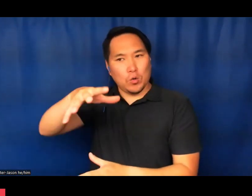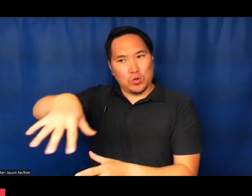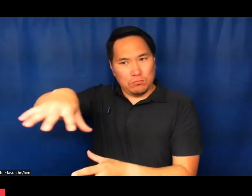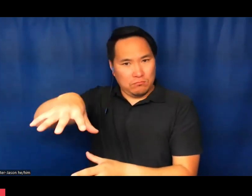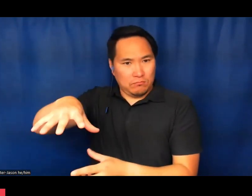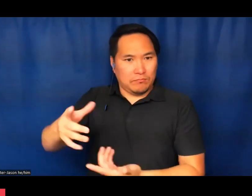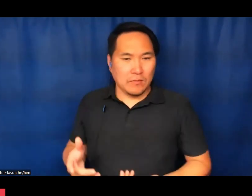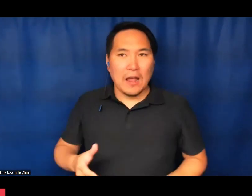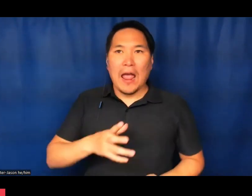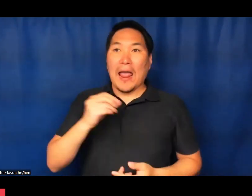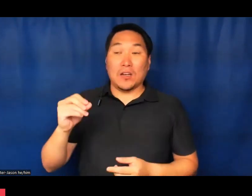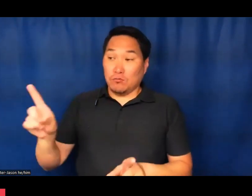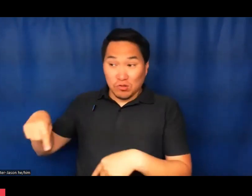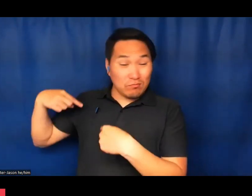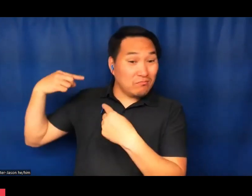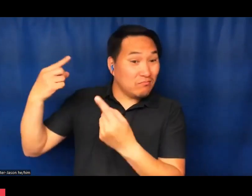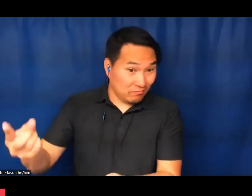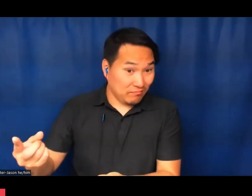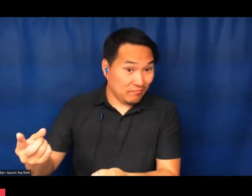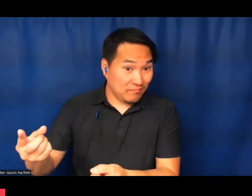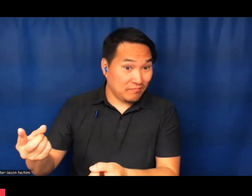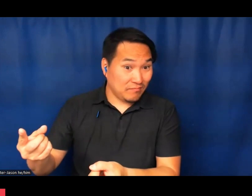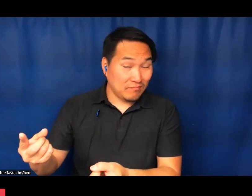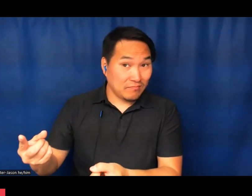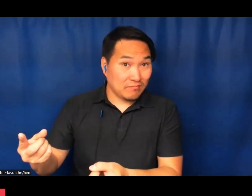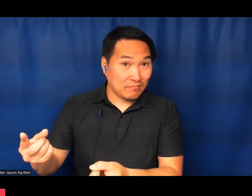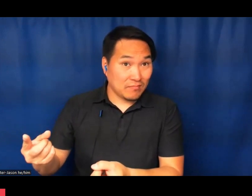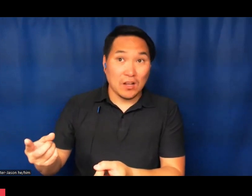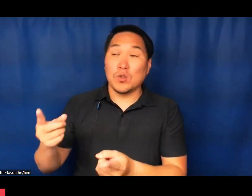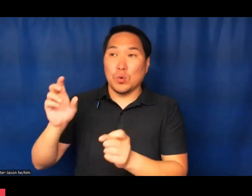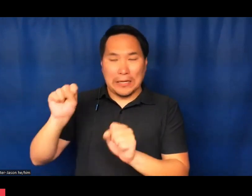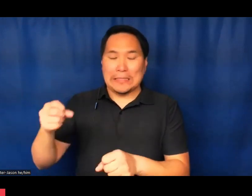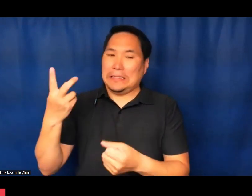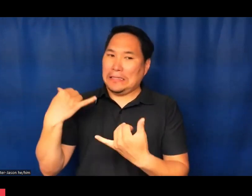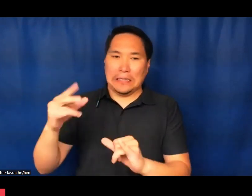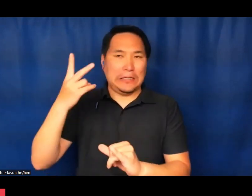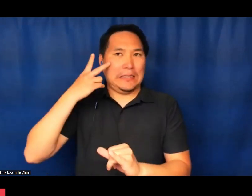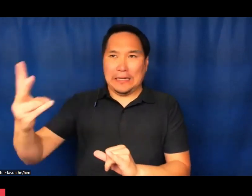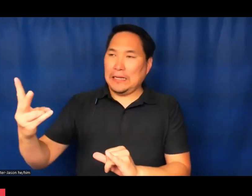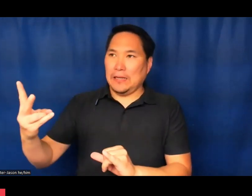And it's a place where to this day there are the vestiges of past slavery.